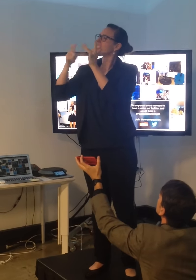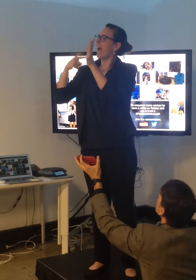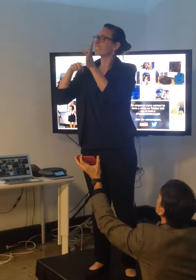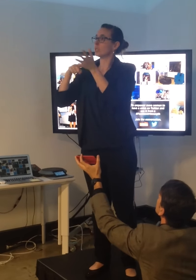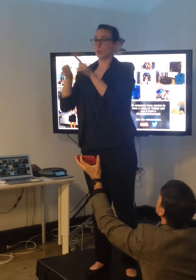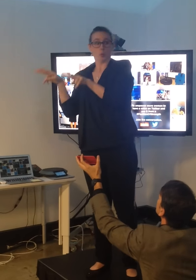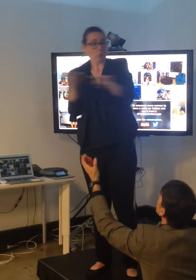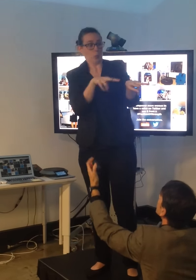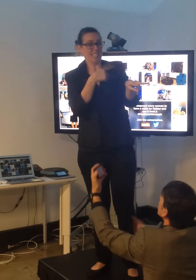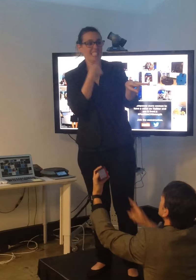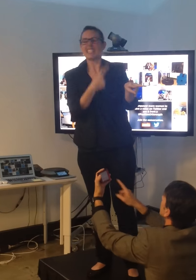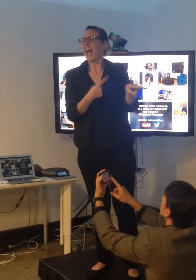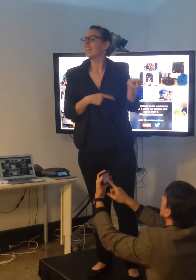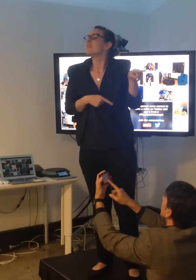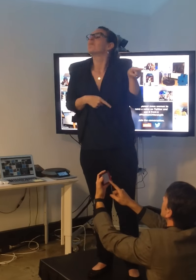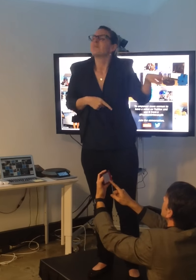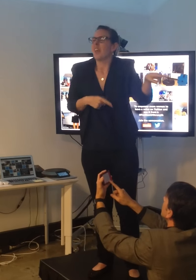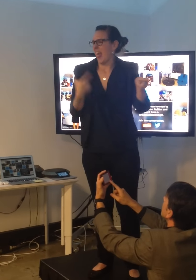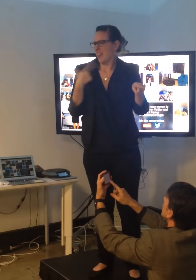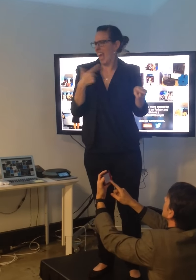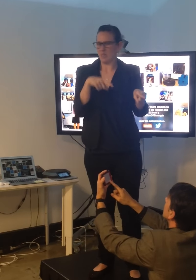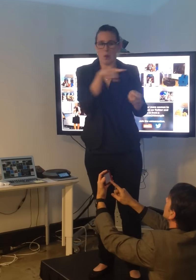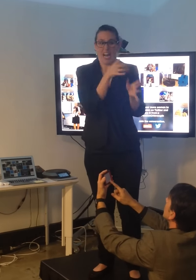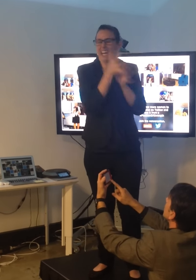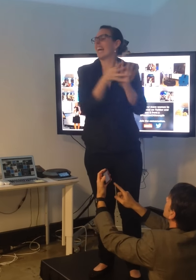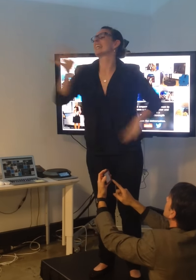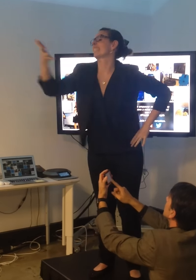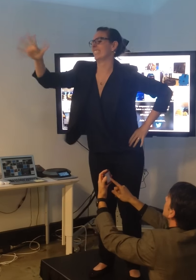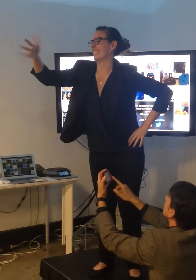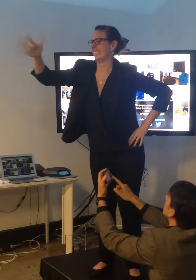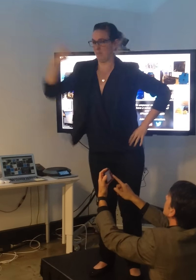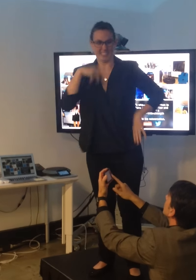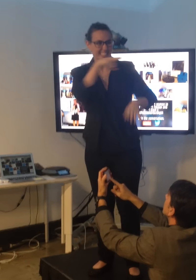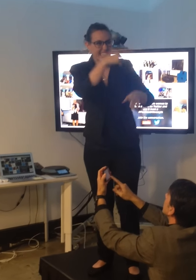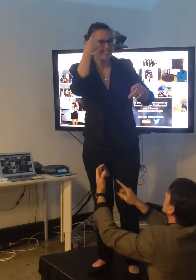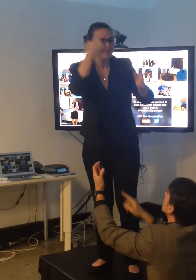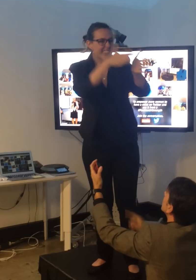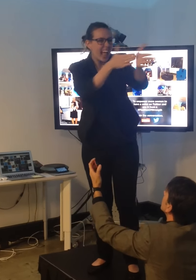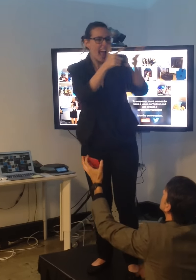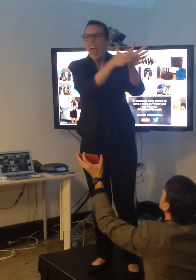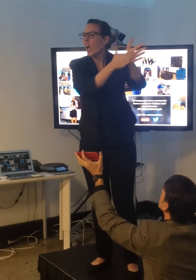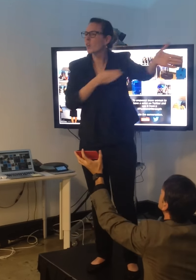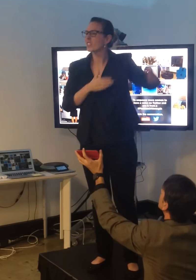So society then has the audacity to say to us deaf people, "Well, look at that. You know, deaf people can't cope.